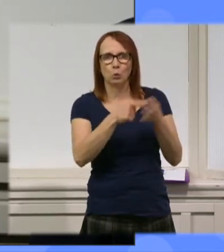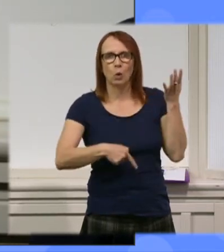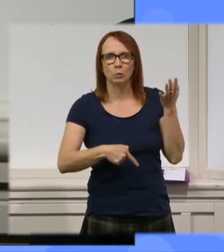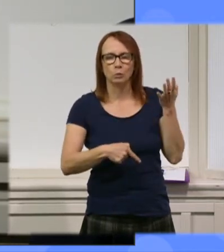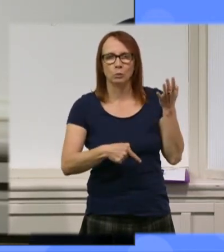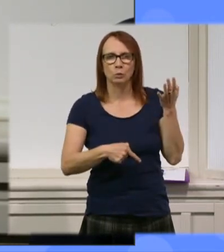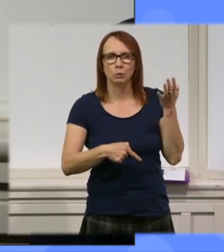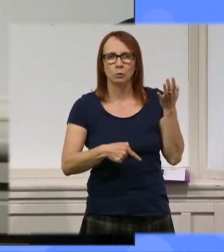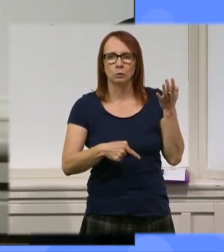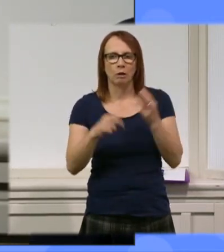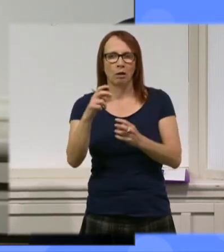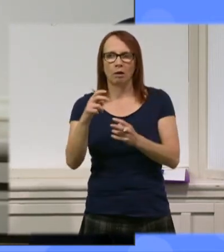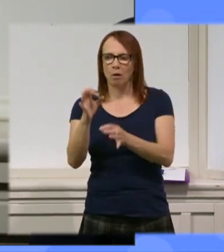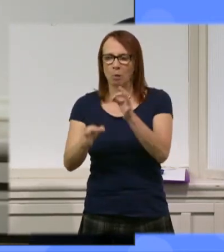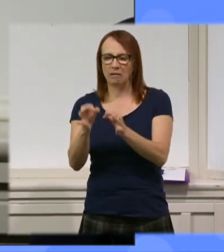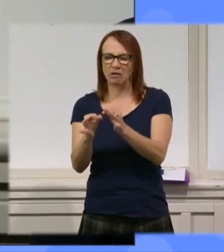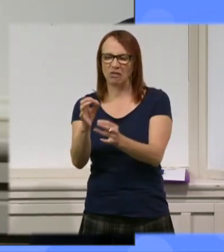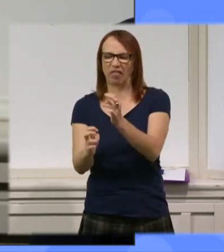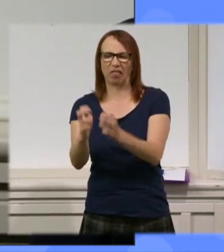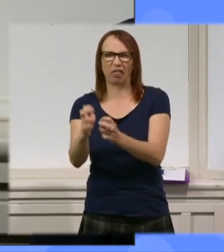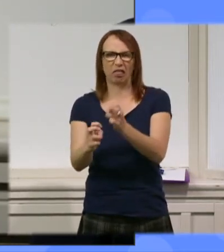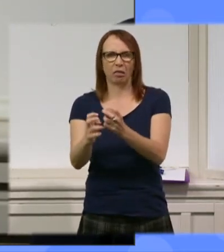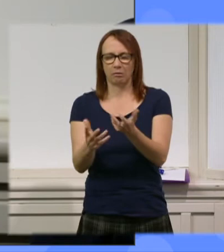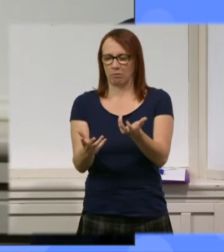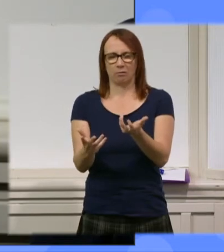politicians just squabbling amongst themselves so how is it achieved I don't